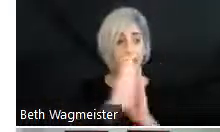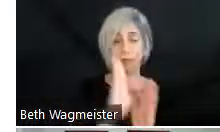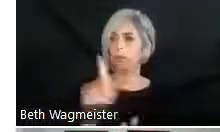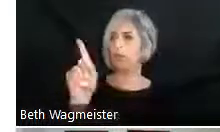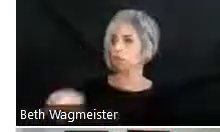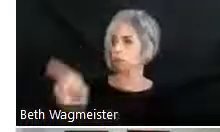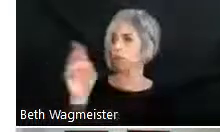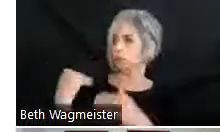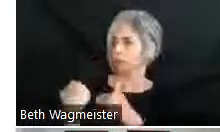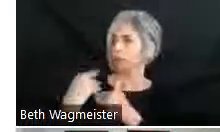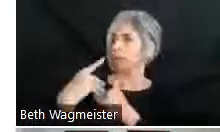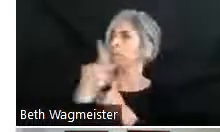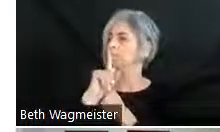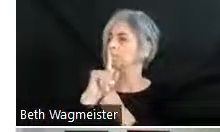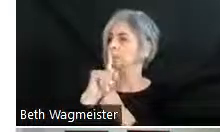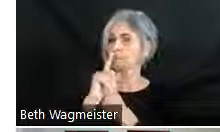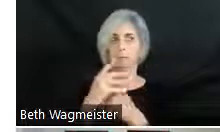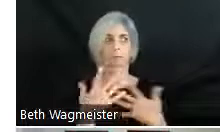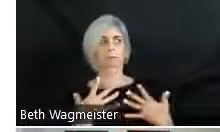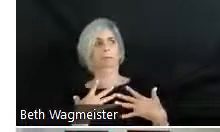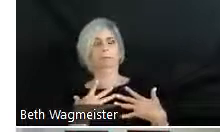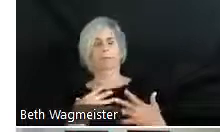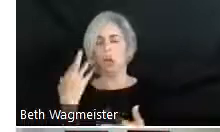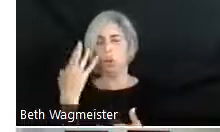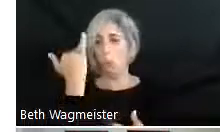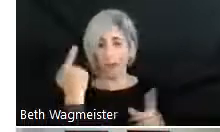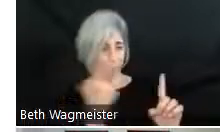Maybe during demo day or something like that. The reason I'm telling you that is because